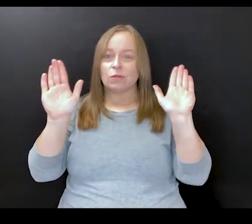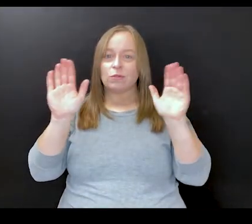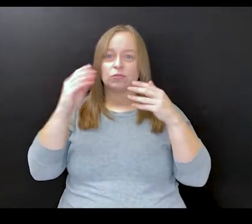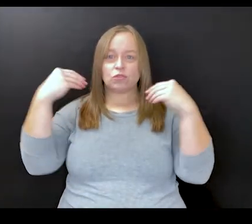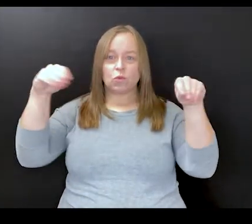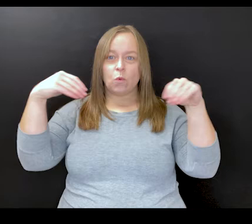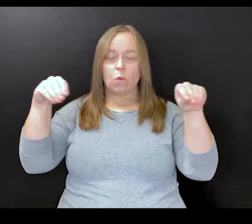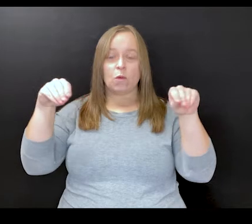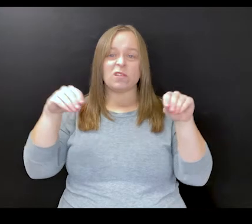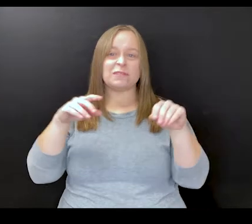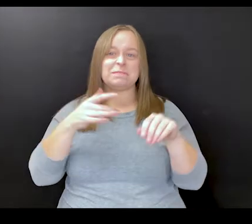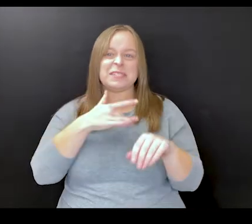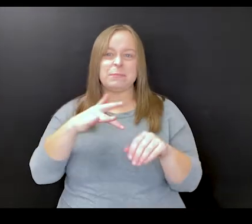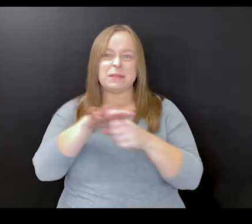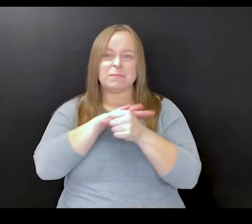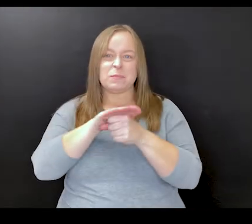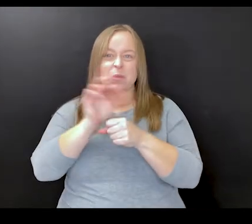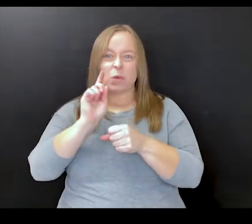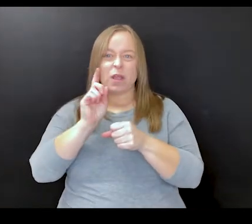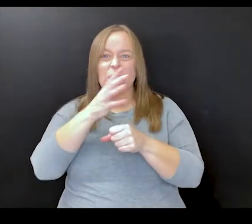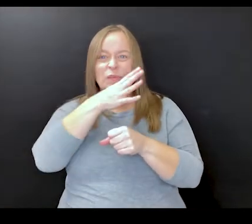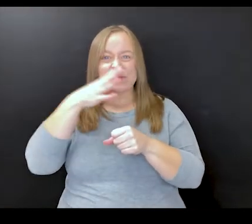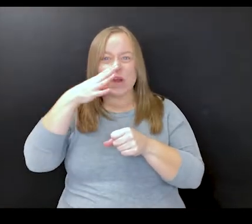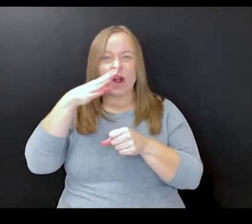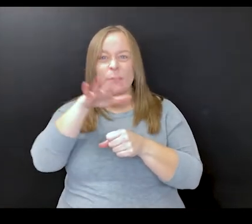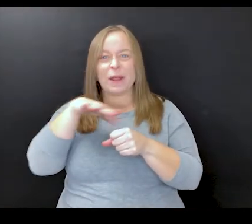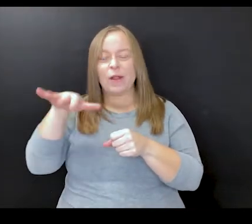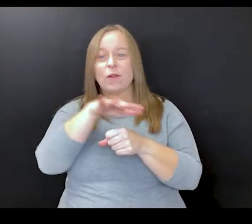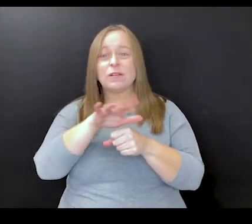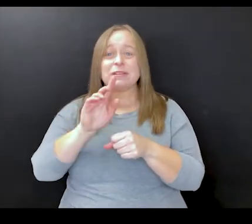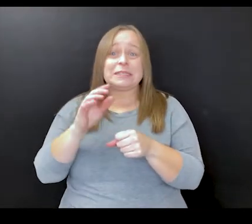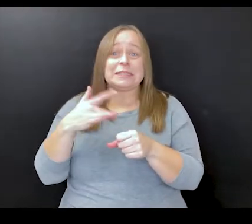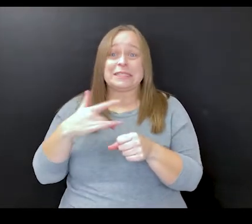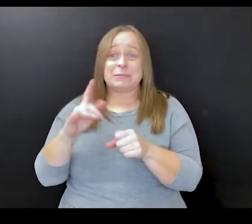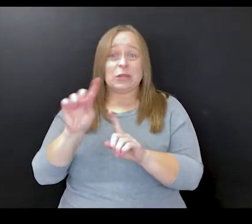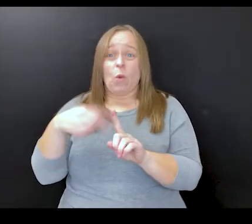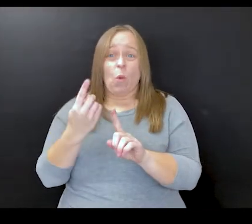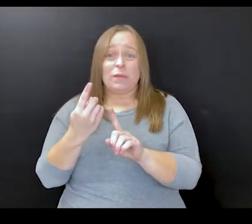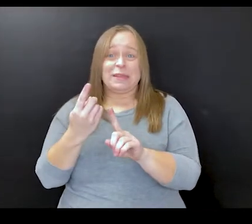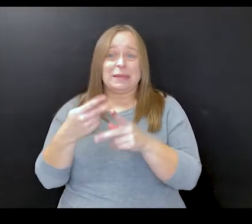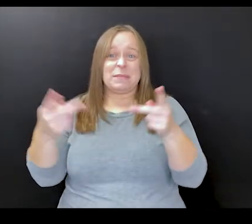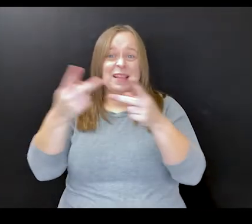These stores are often located in rural areas and often are the only game in town